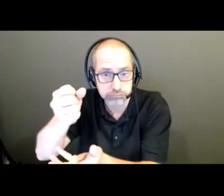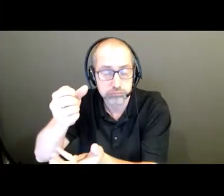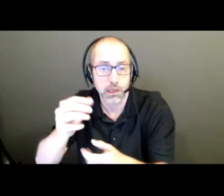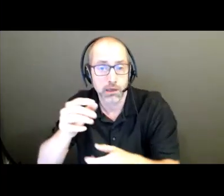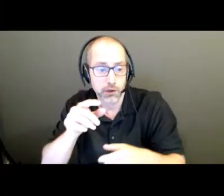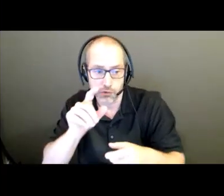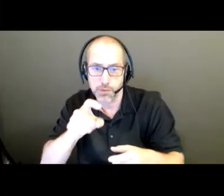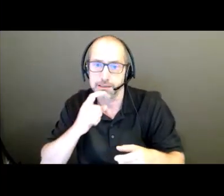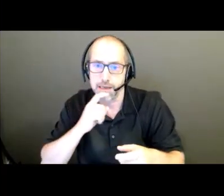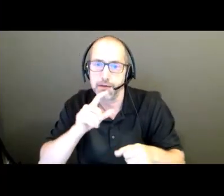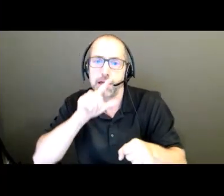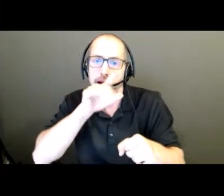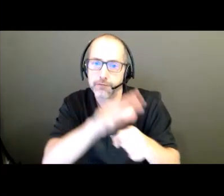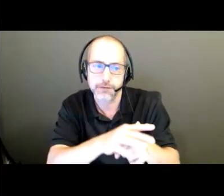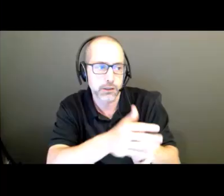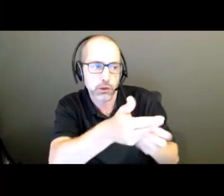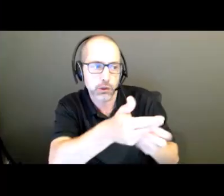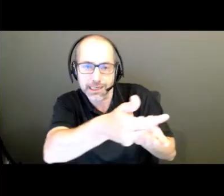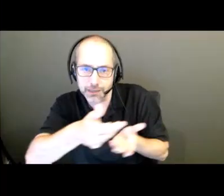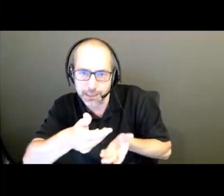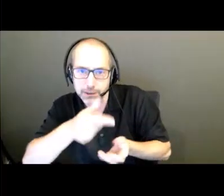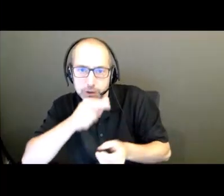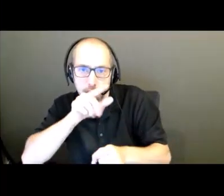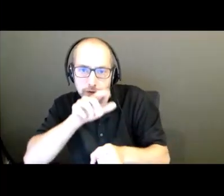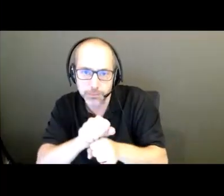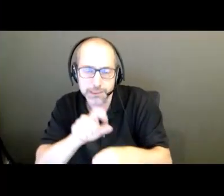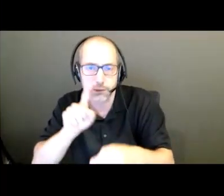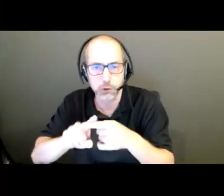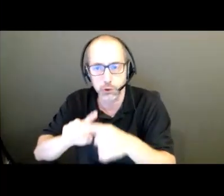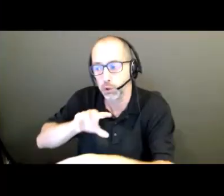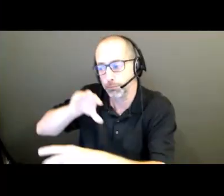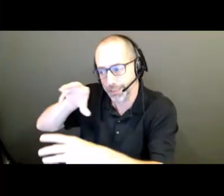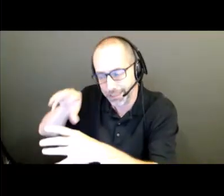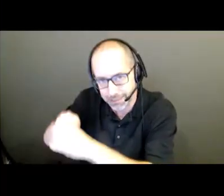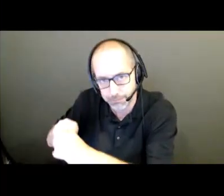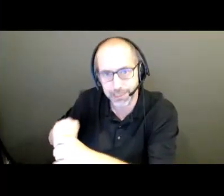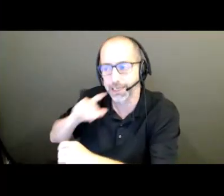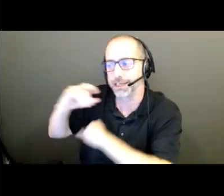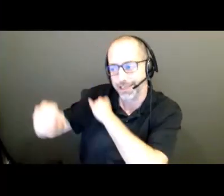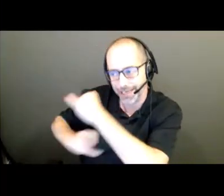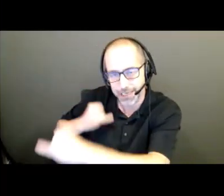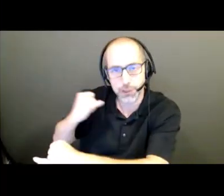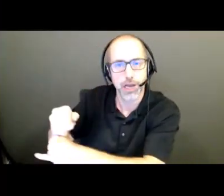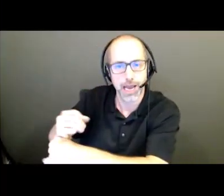or confirmation to participate in an international residency of at least five consecutive days.